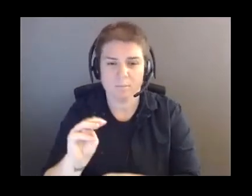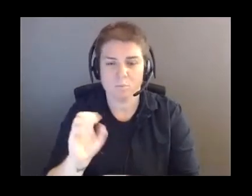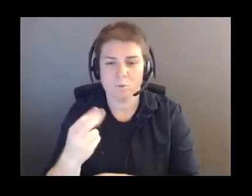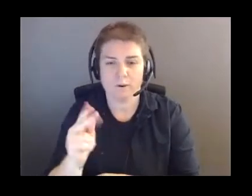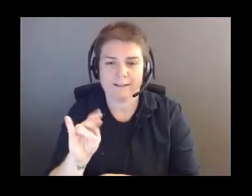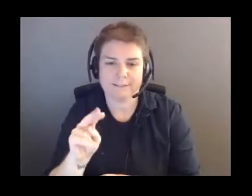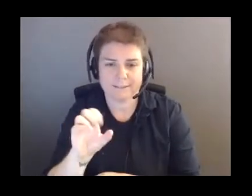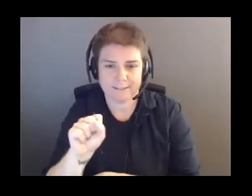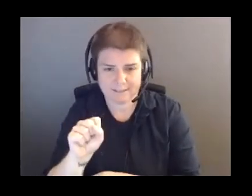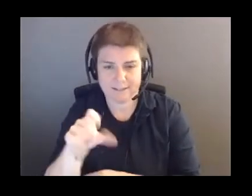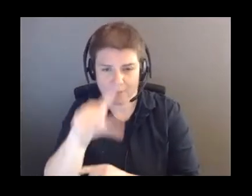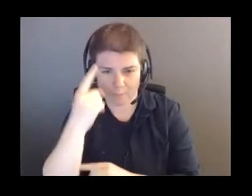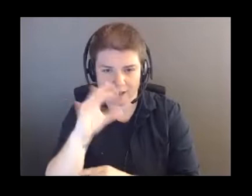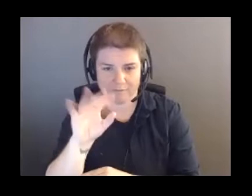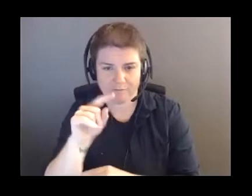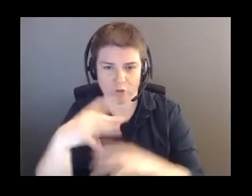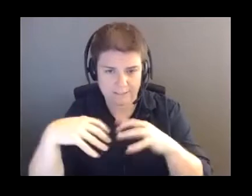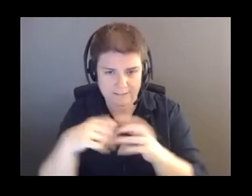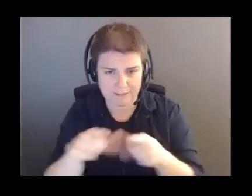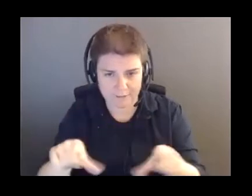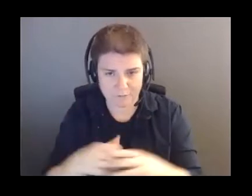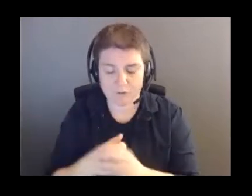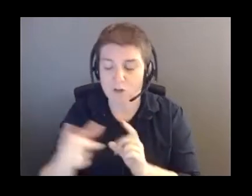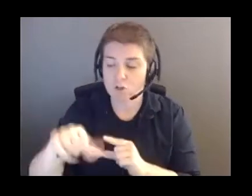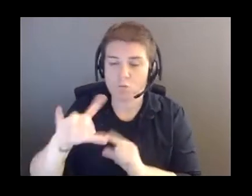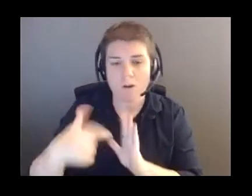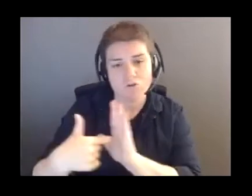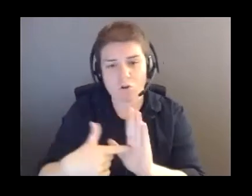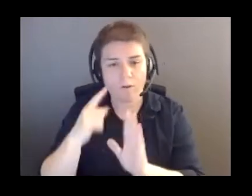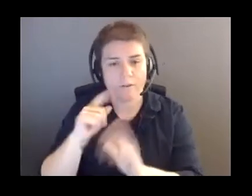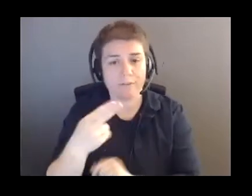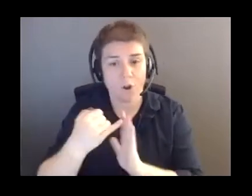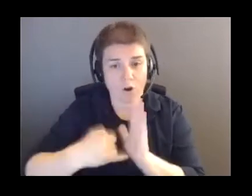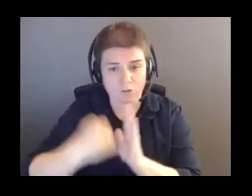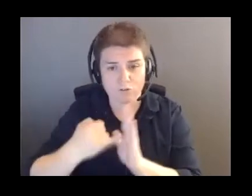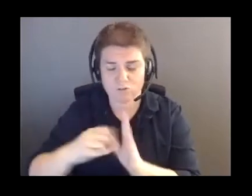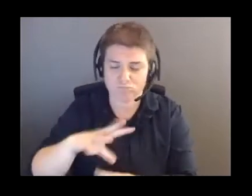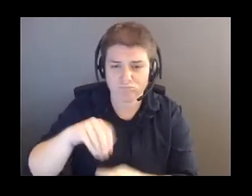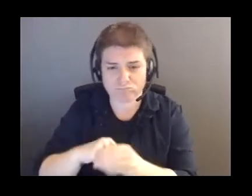Organizations must demonstrate that the arts are at the core of their mandate. While activities